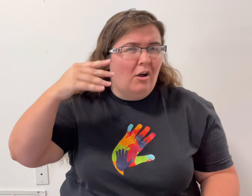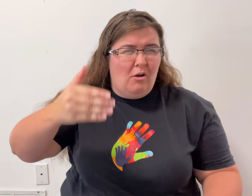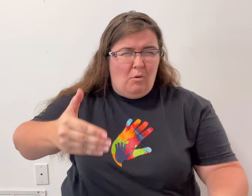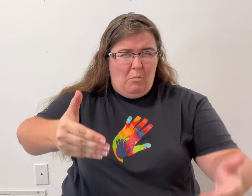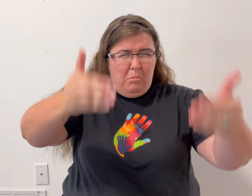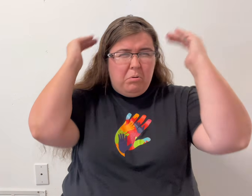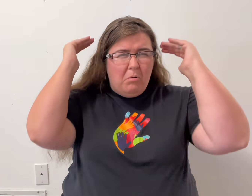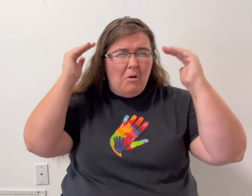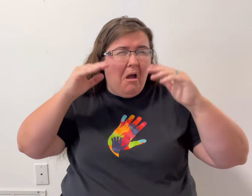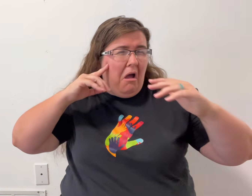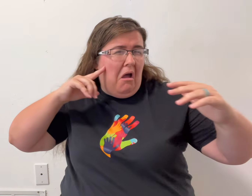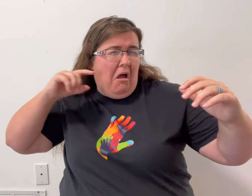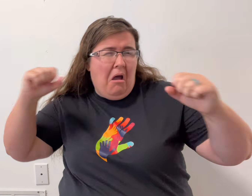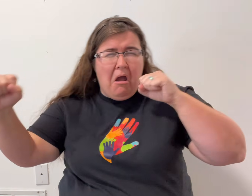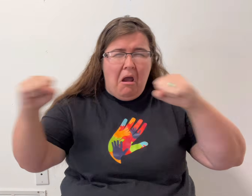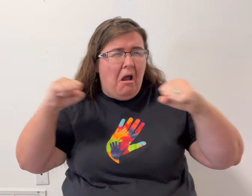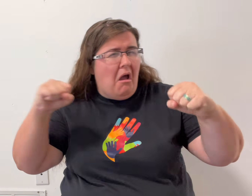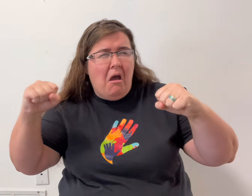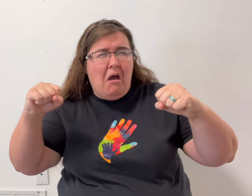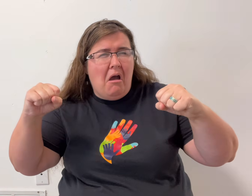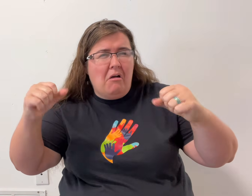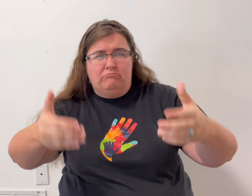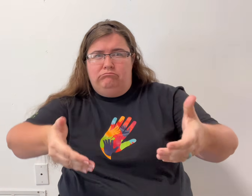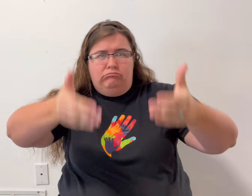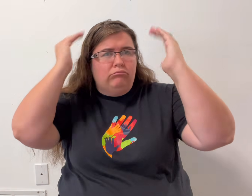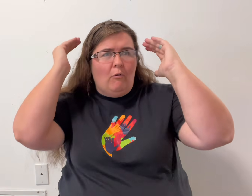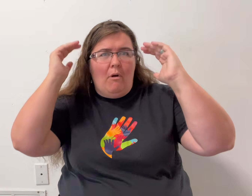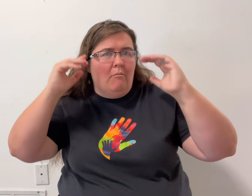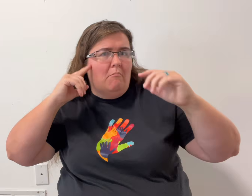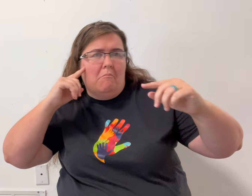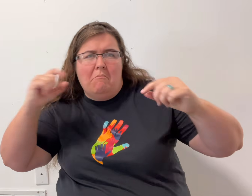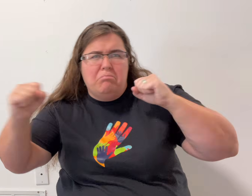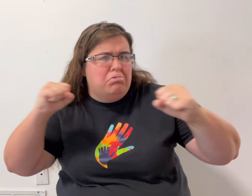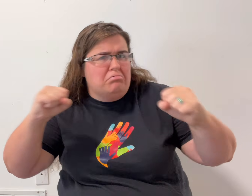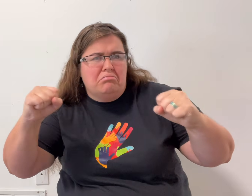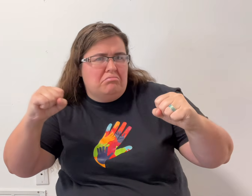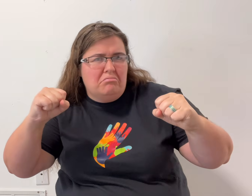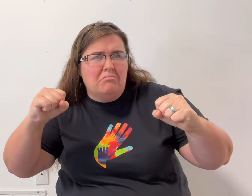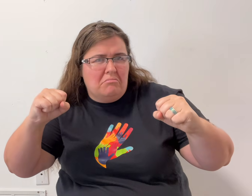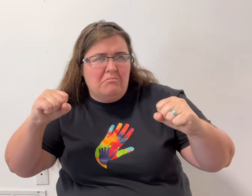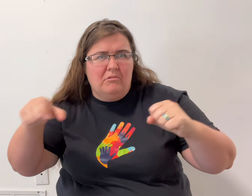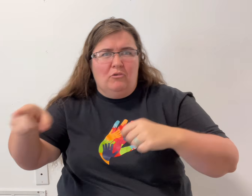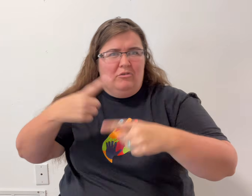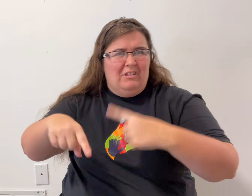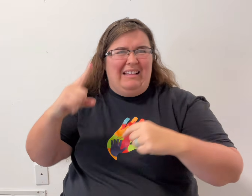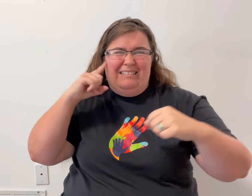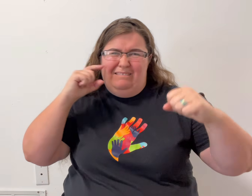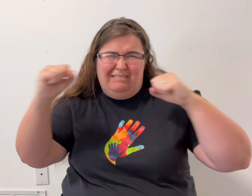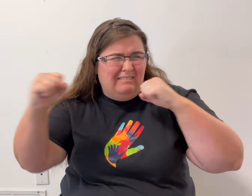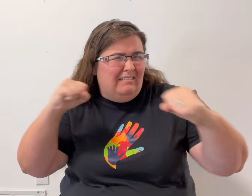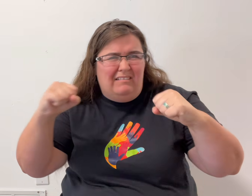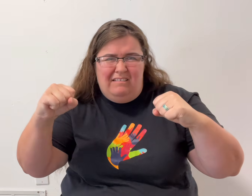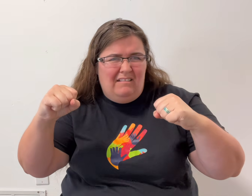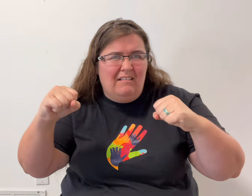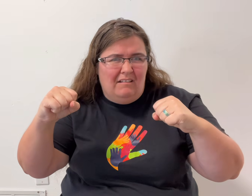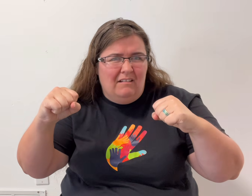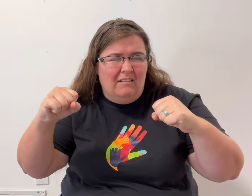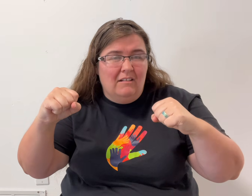He's overwhelmed by LOUD-NOISE So she signs LOUD-NOISE.